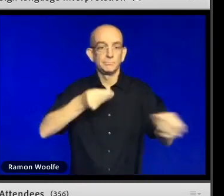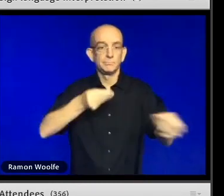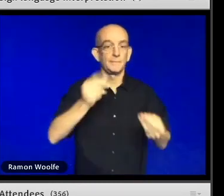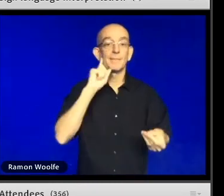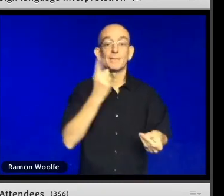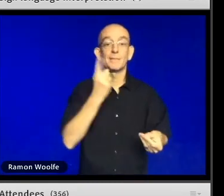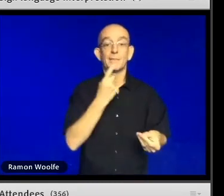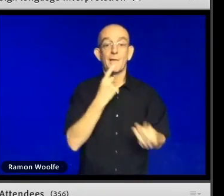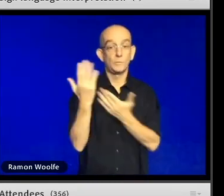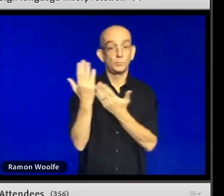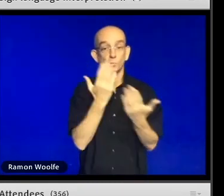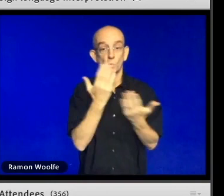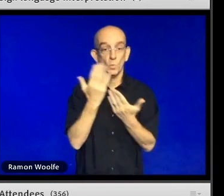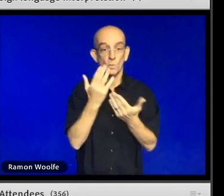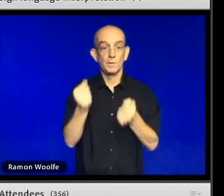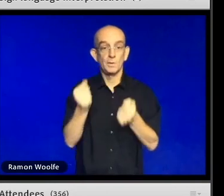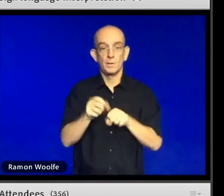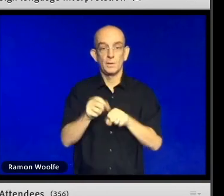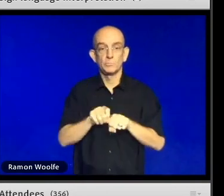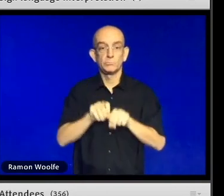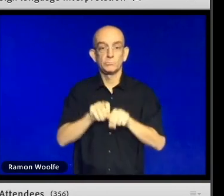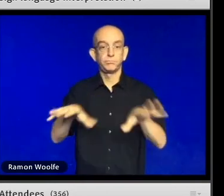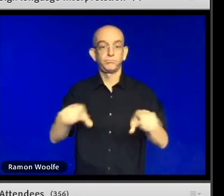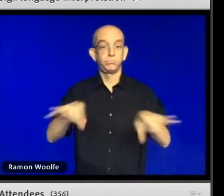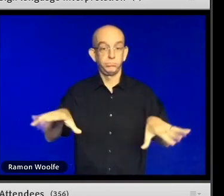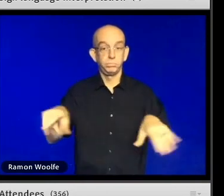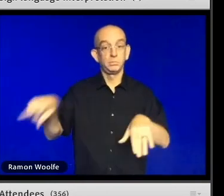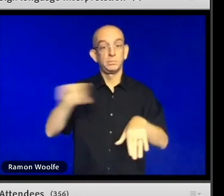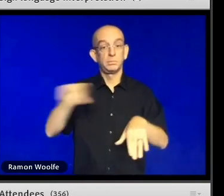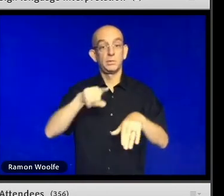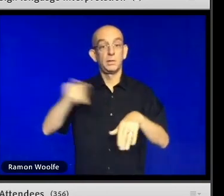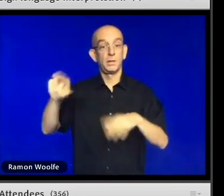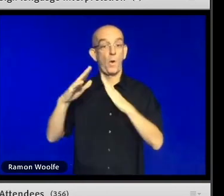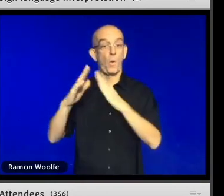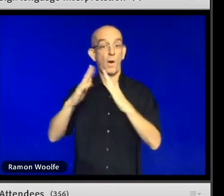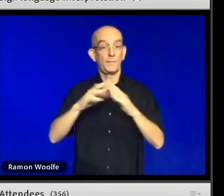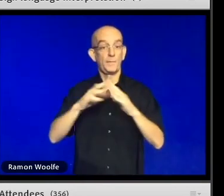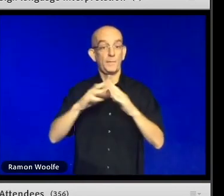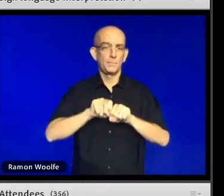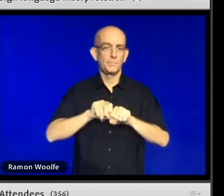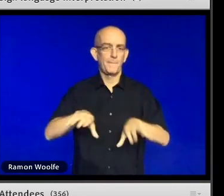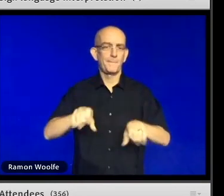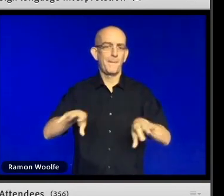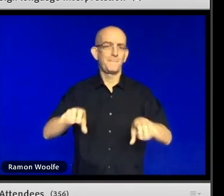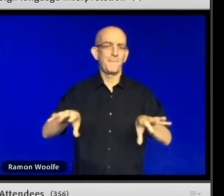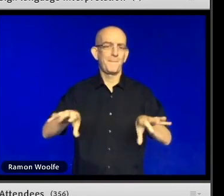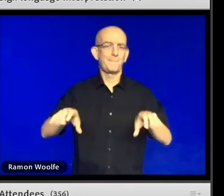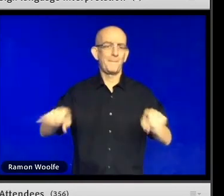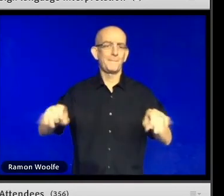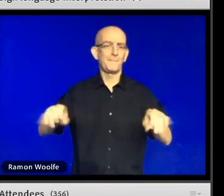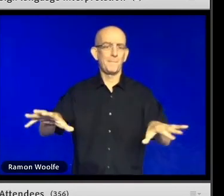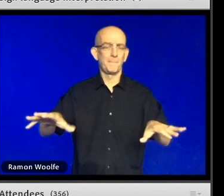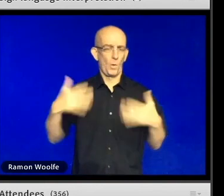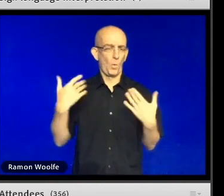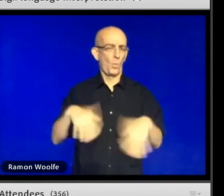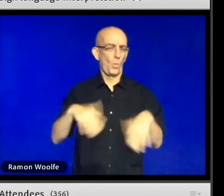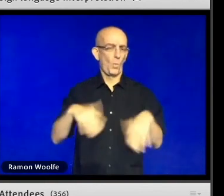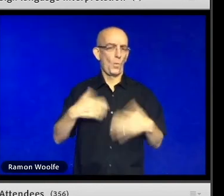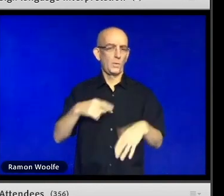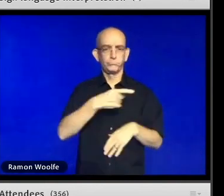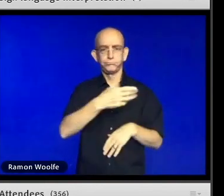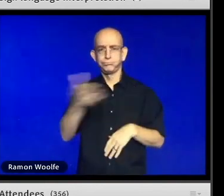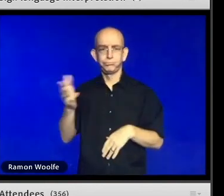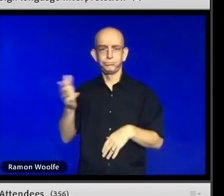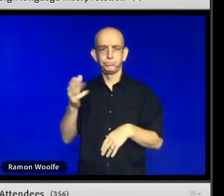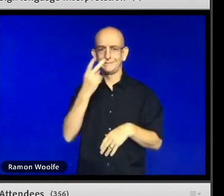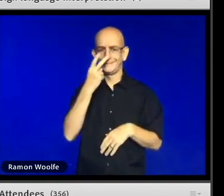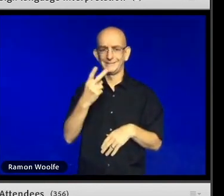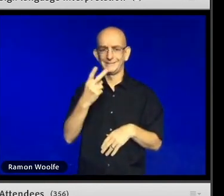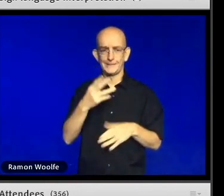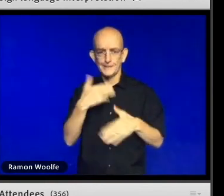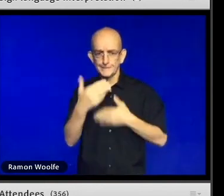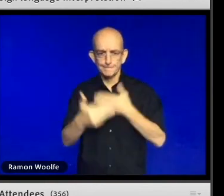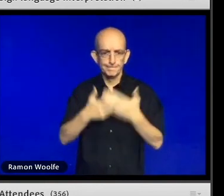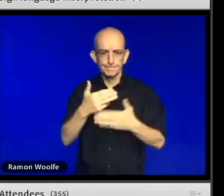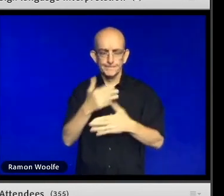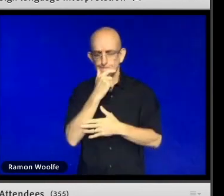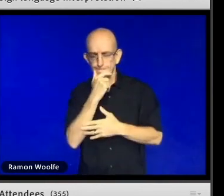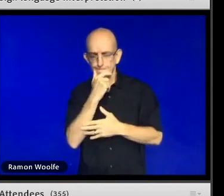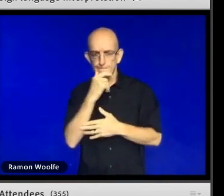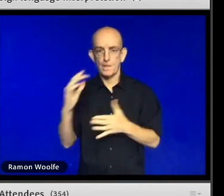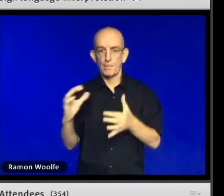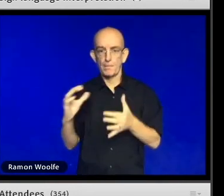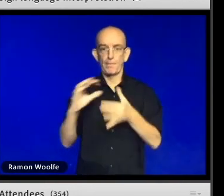starting point is to consult with the persons with disabilities to understand how they are